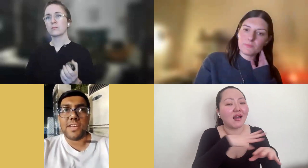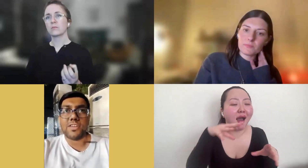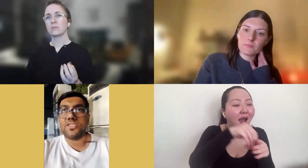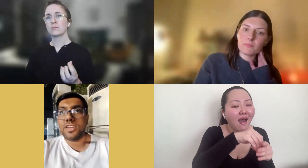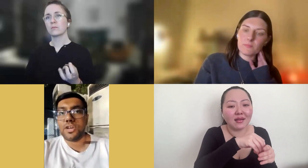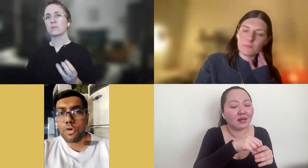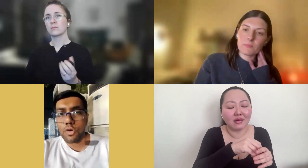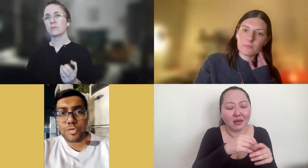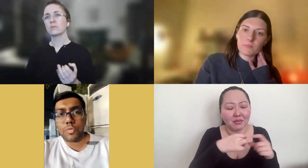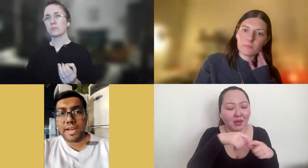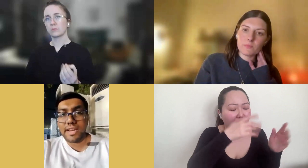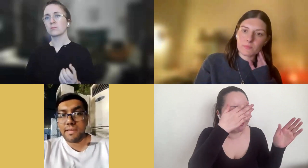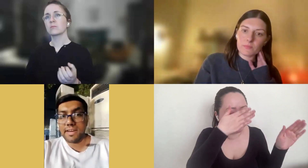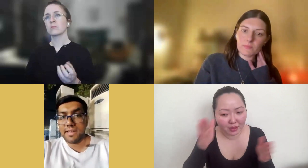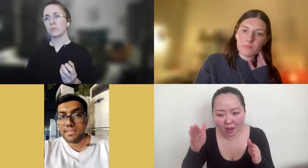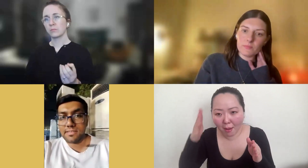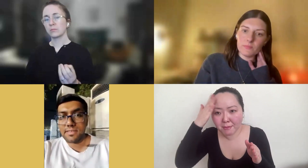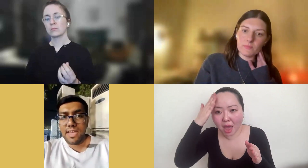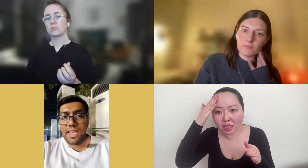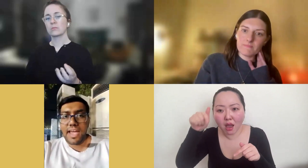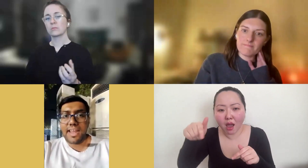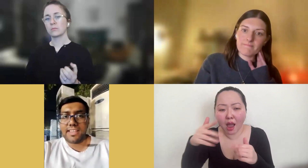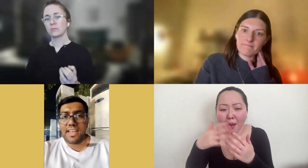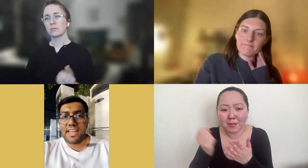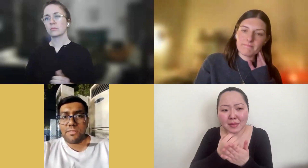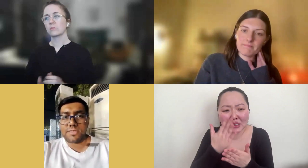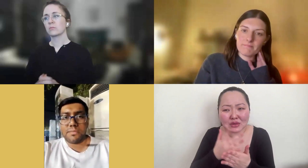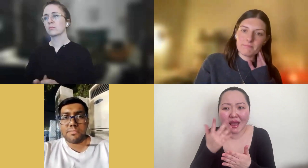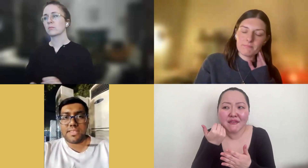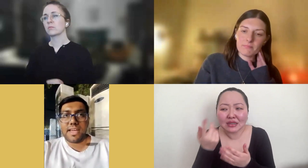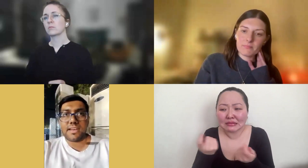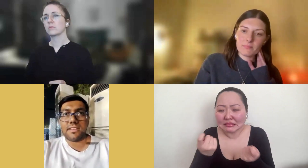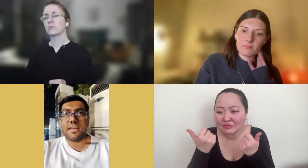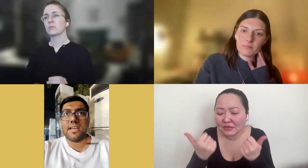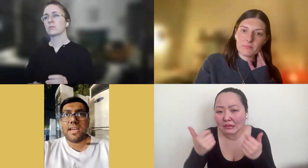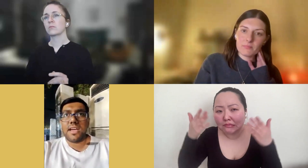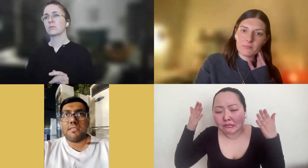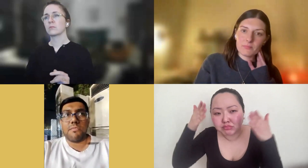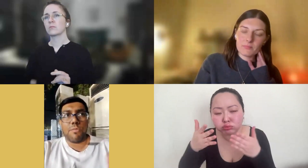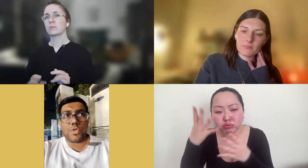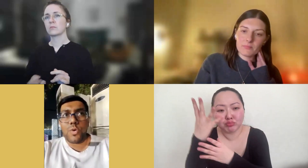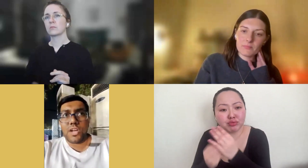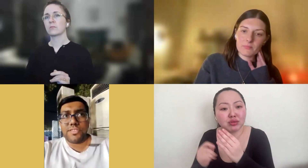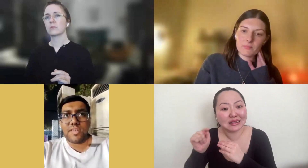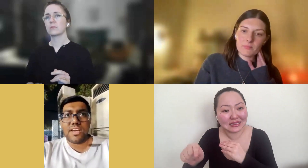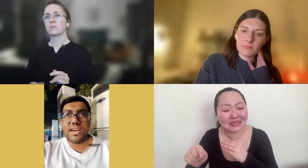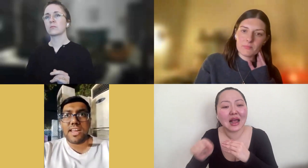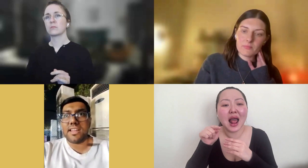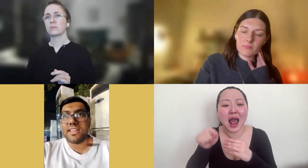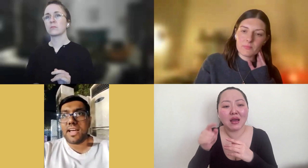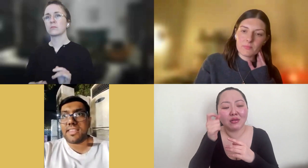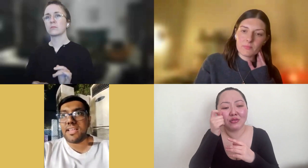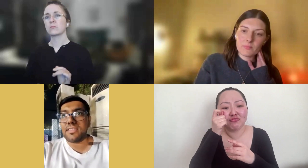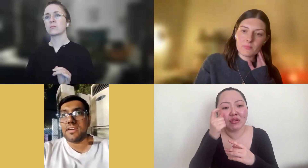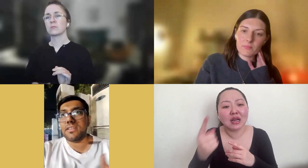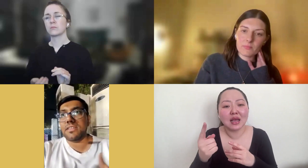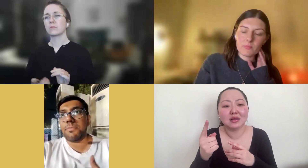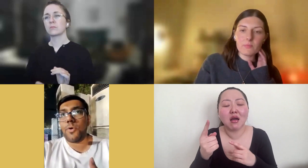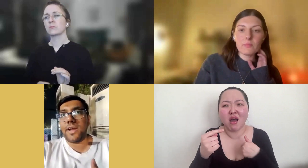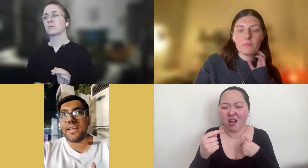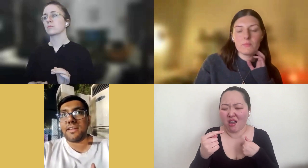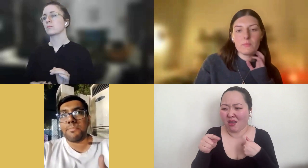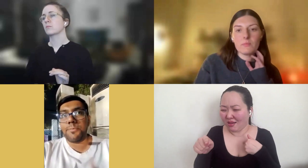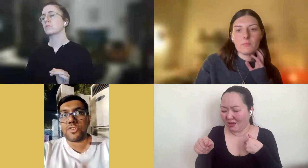just making how she goes through day-by-day. That was one of the triggers and the point that